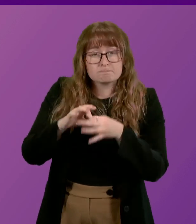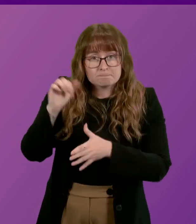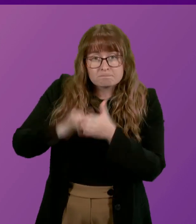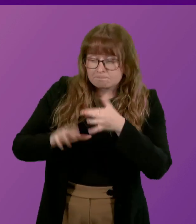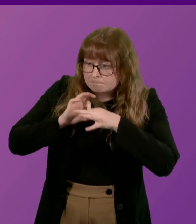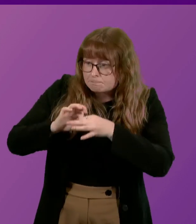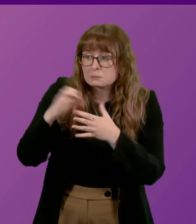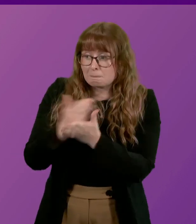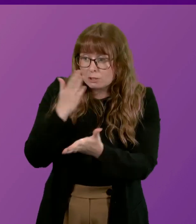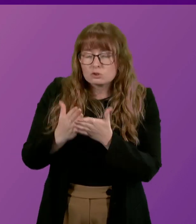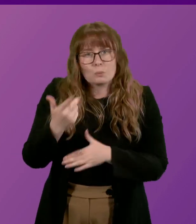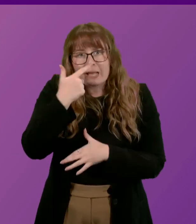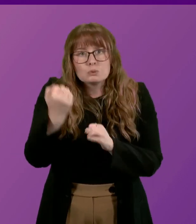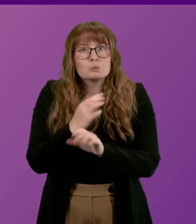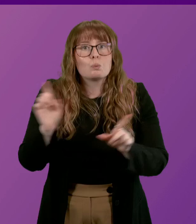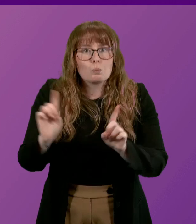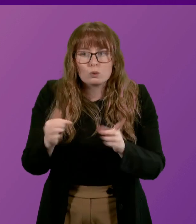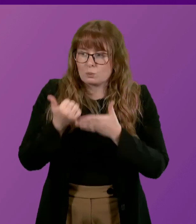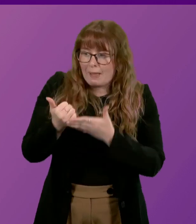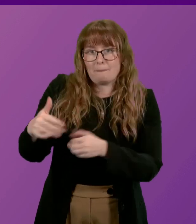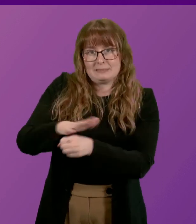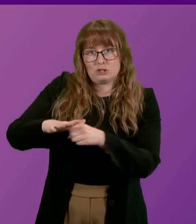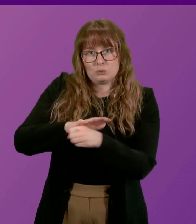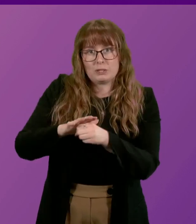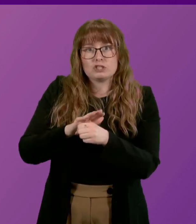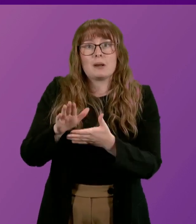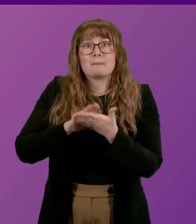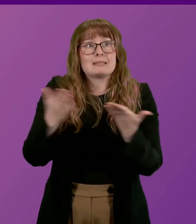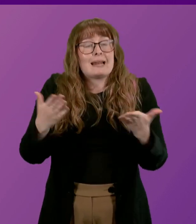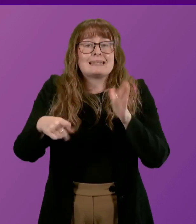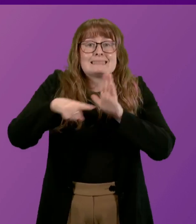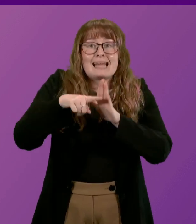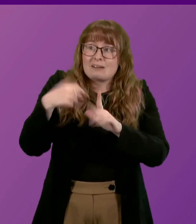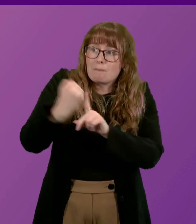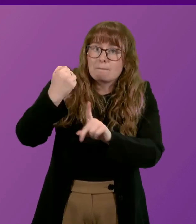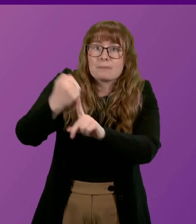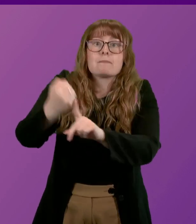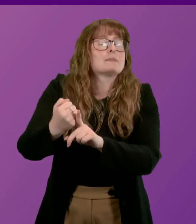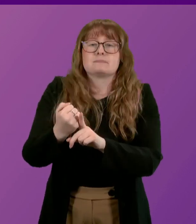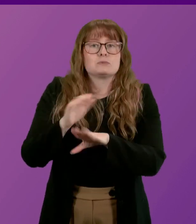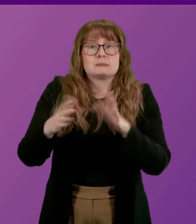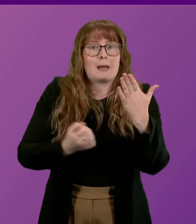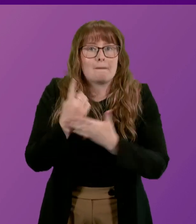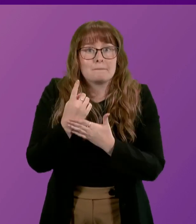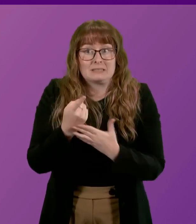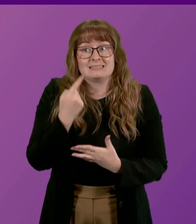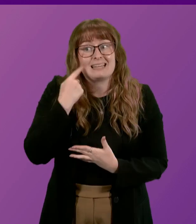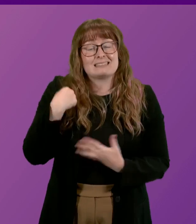see what we can do to help with the situation and to avoid any of the negative implications that yesterday’s announcement suggested might occur.